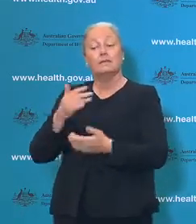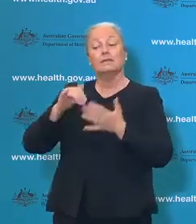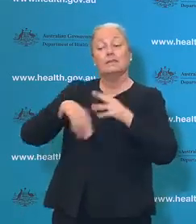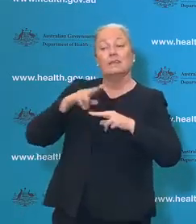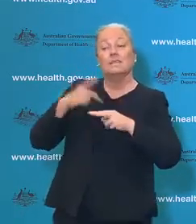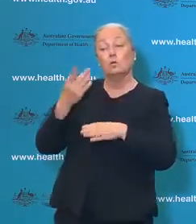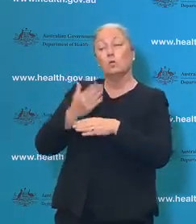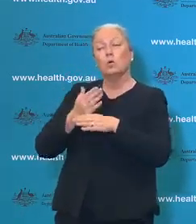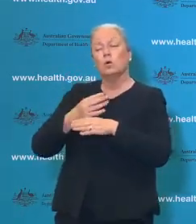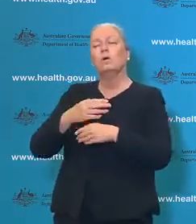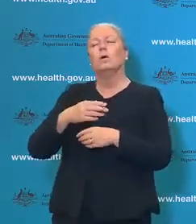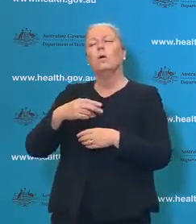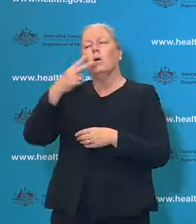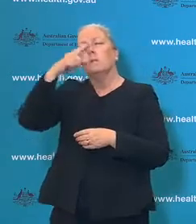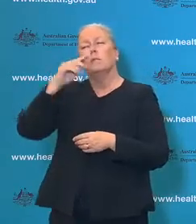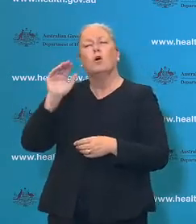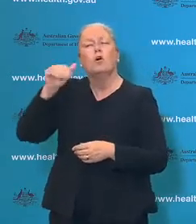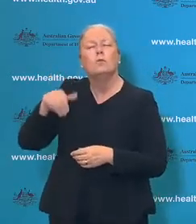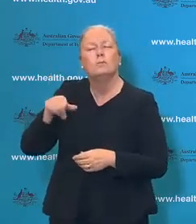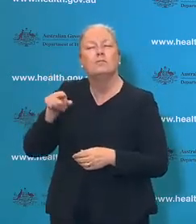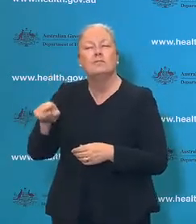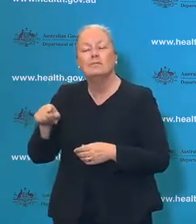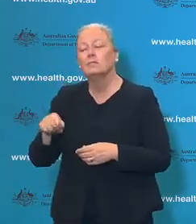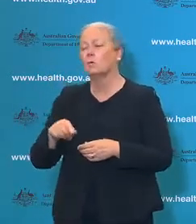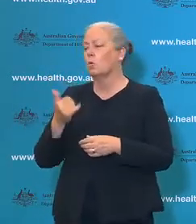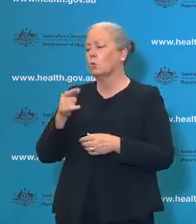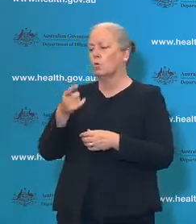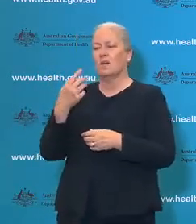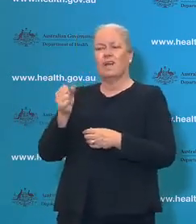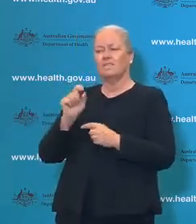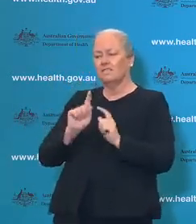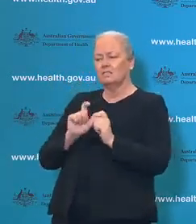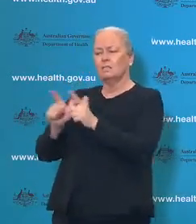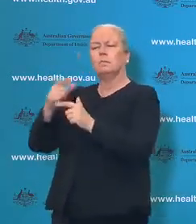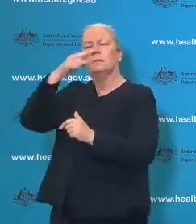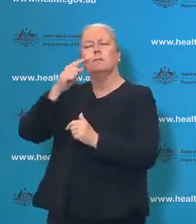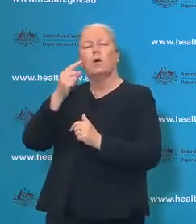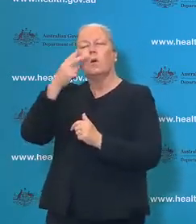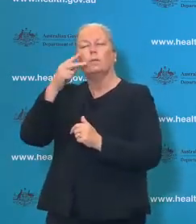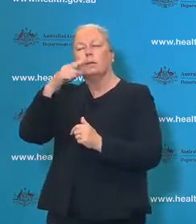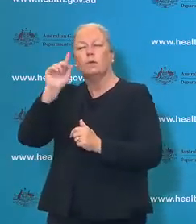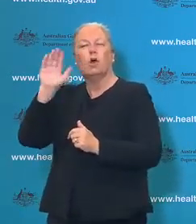facilities or providing home care support in Victoria in the areas under